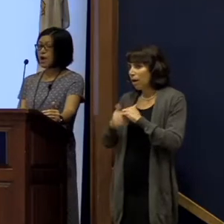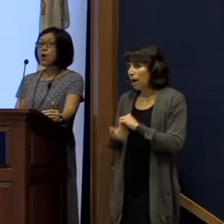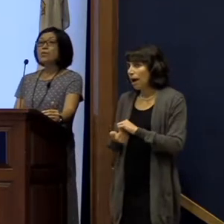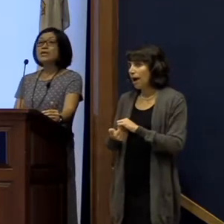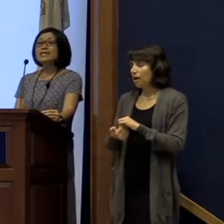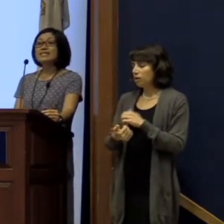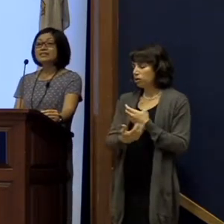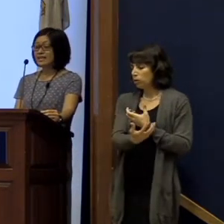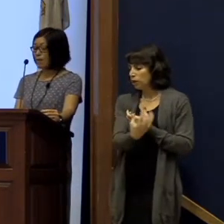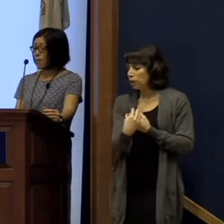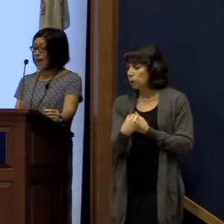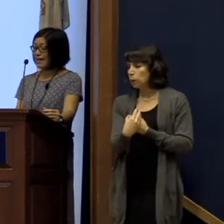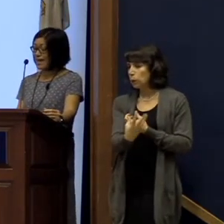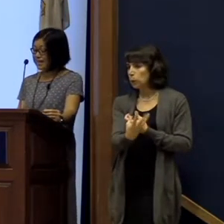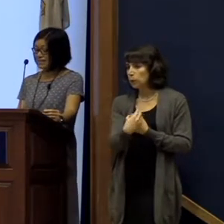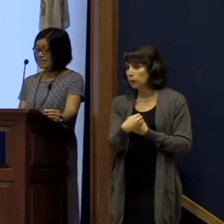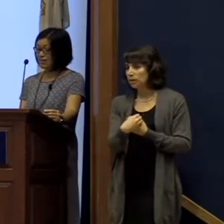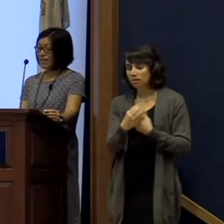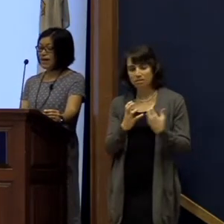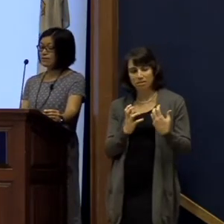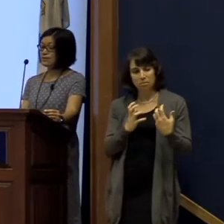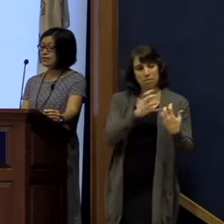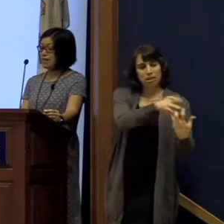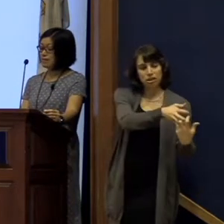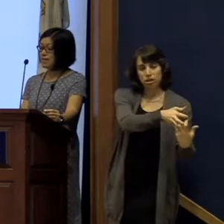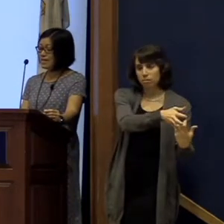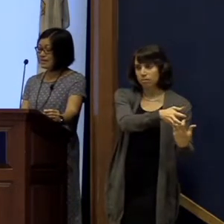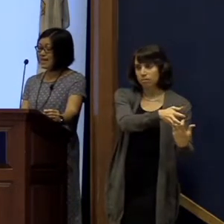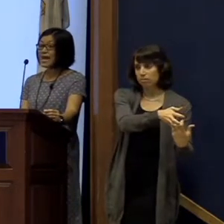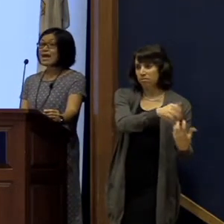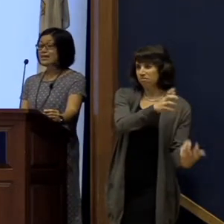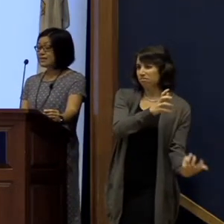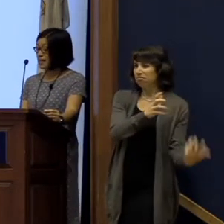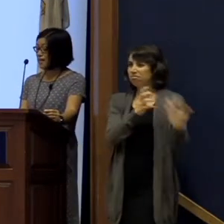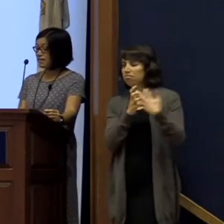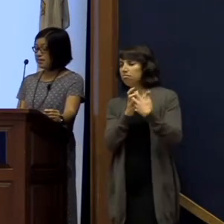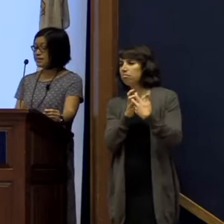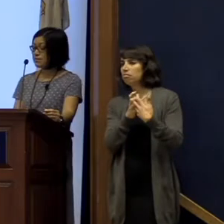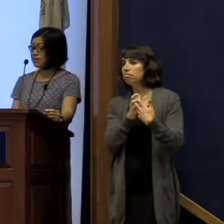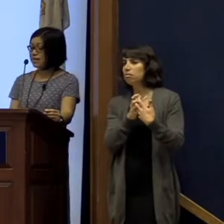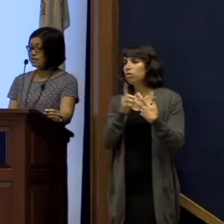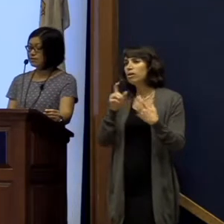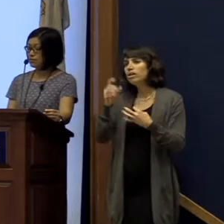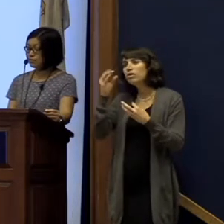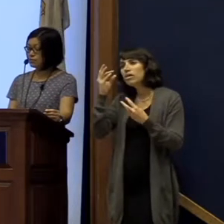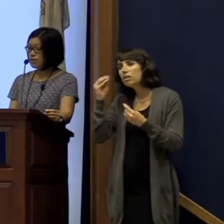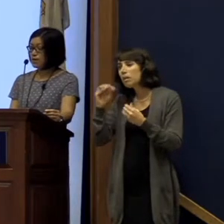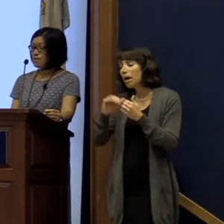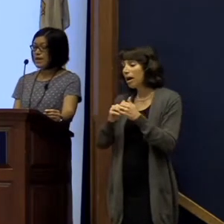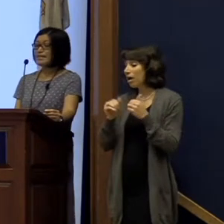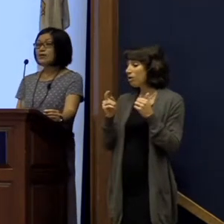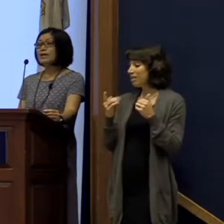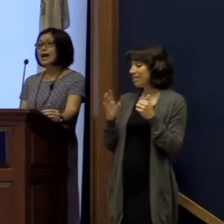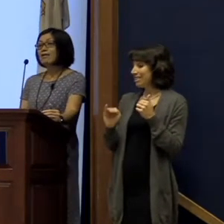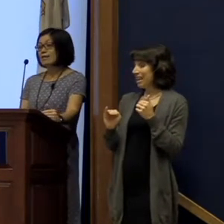We need to take a wide lens on how STEM is and can be communicated to youth based on how they are